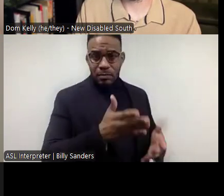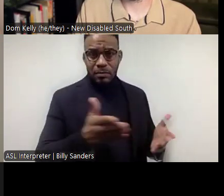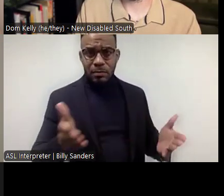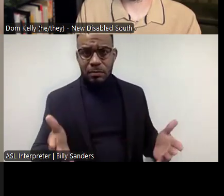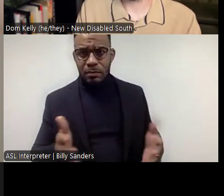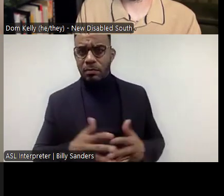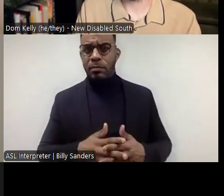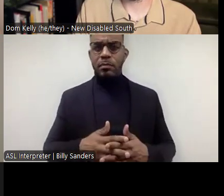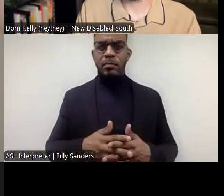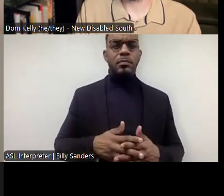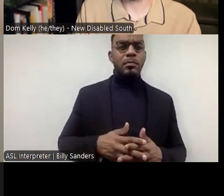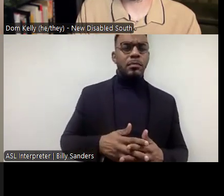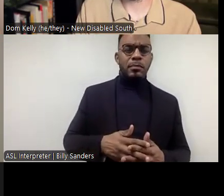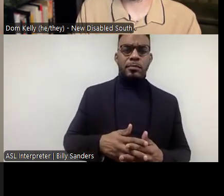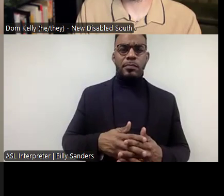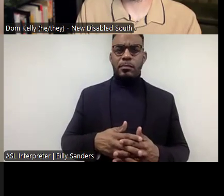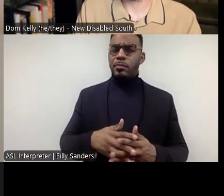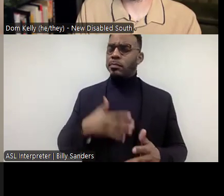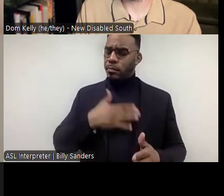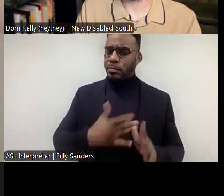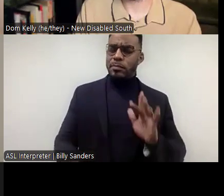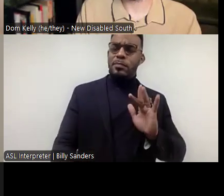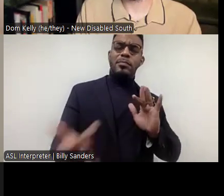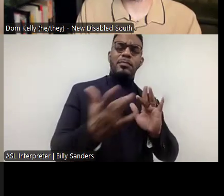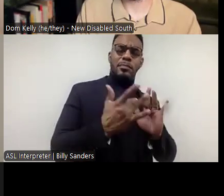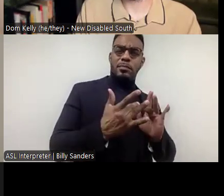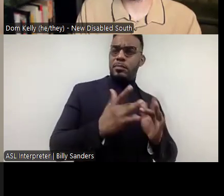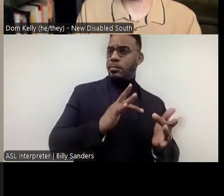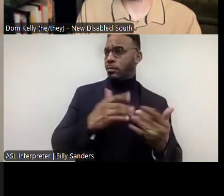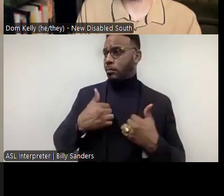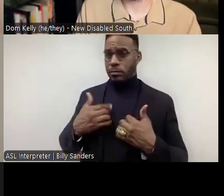for seniors, for sick people,